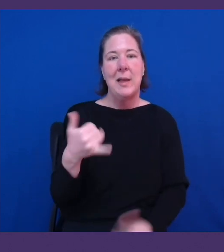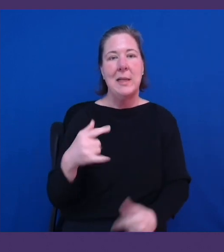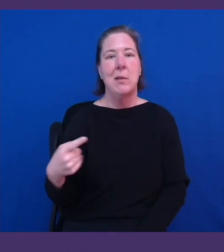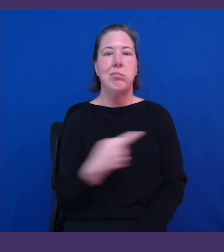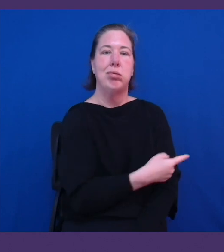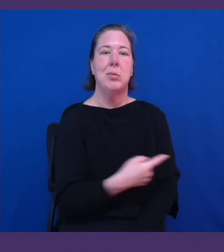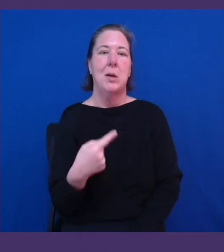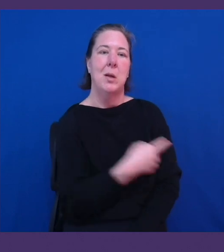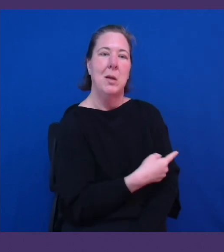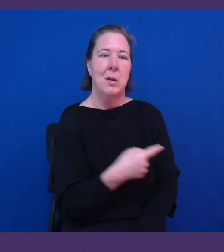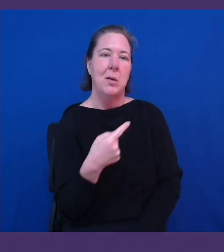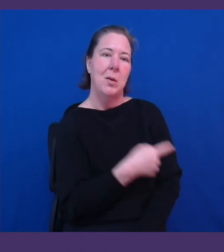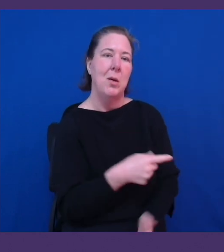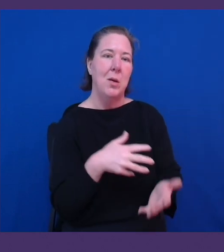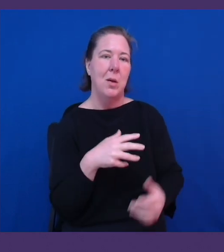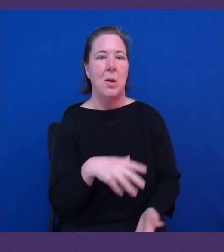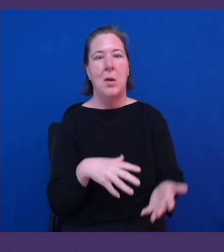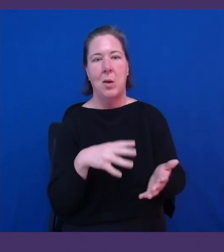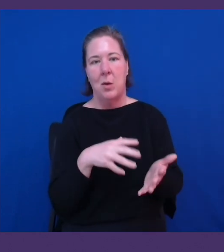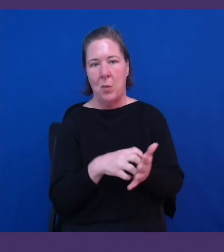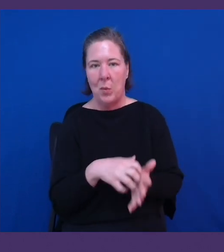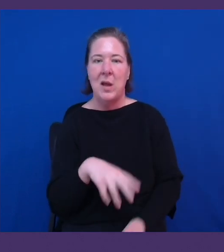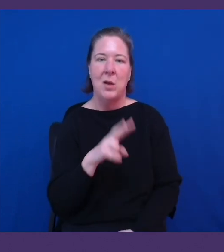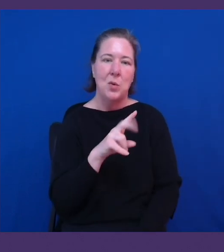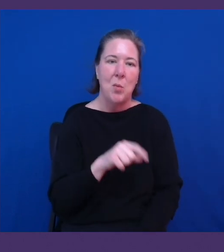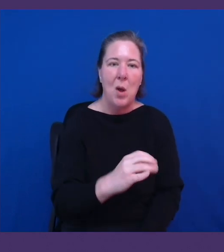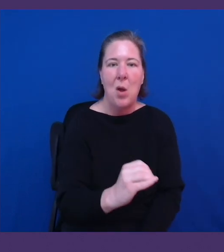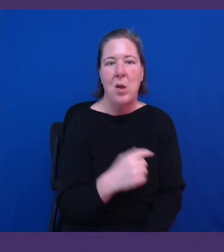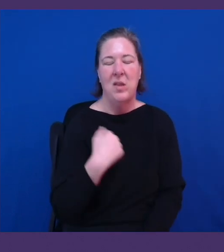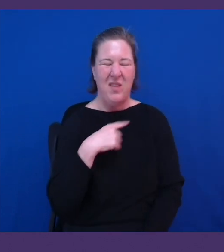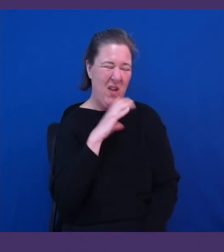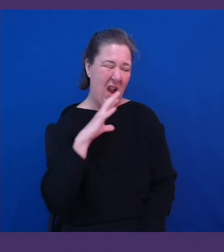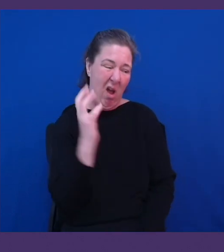which is a very old standard. So, we move the standards. That way, the standards --